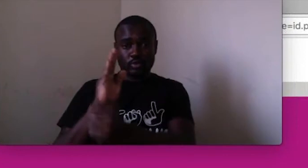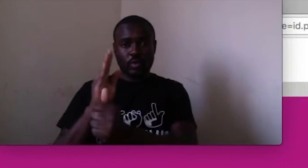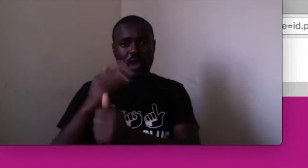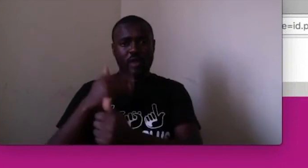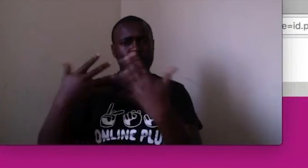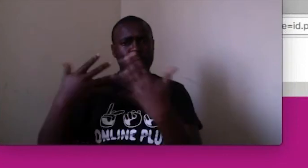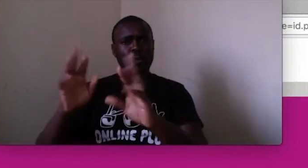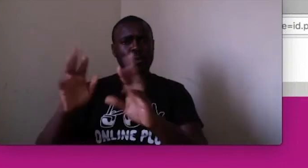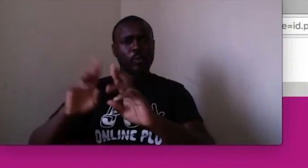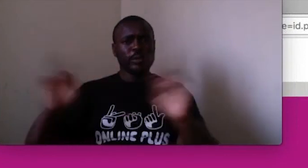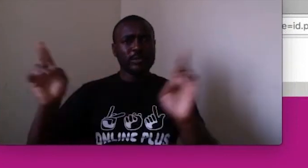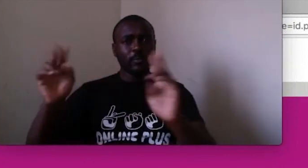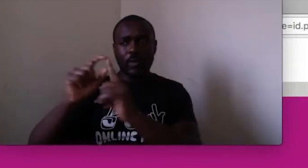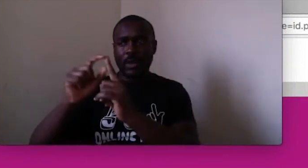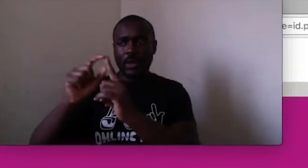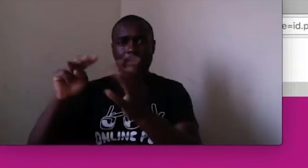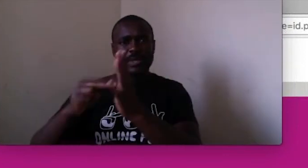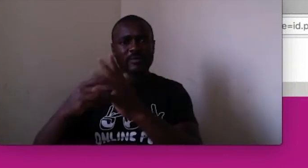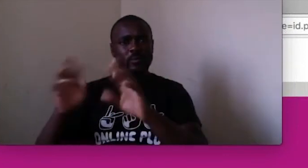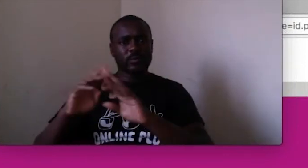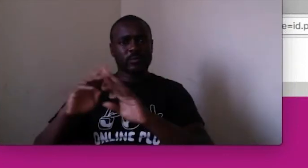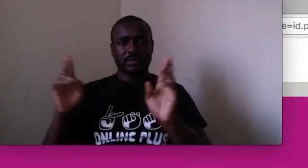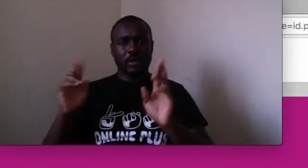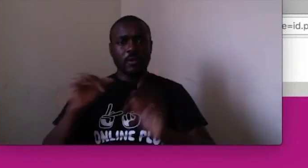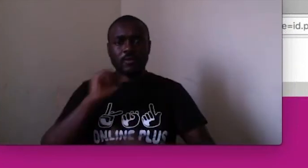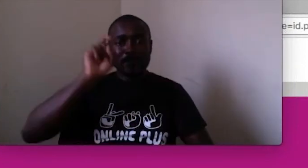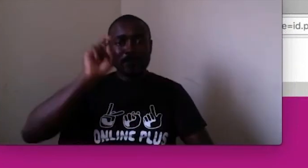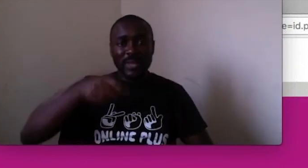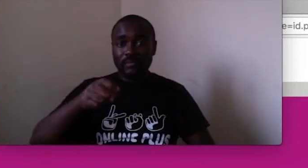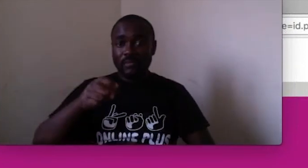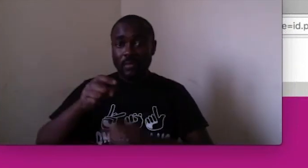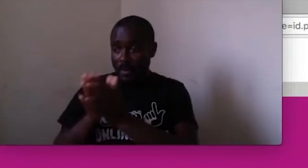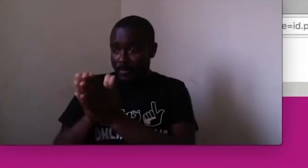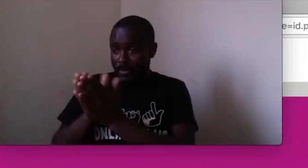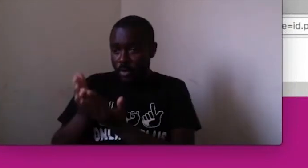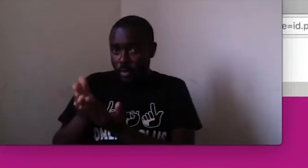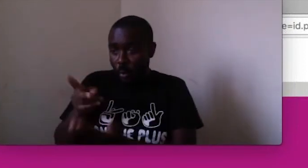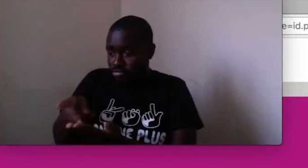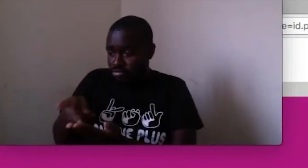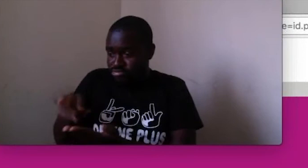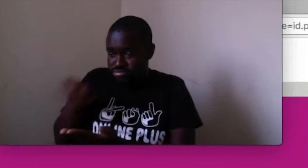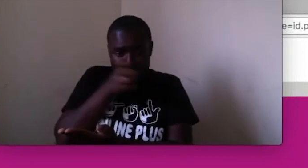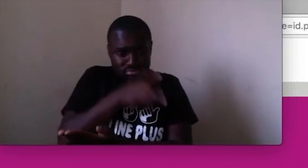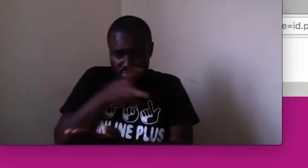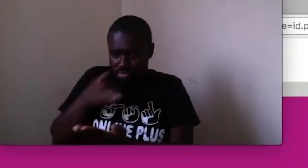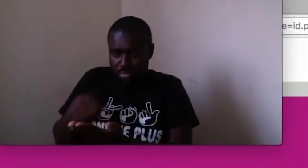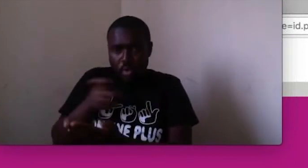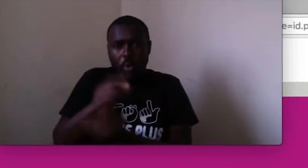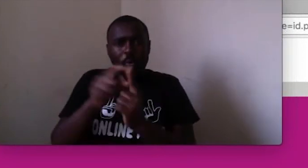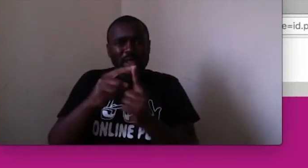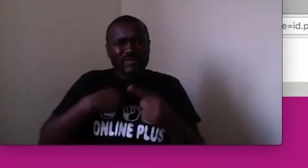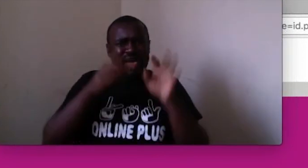also, the Oxford Dictionary is ready so it's not a must for me to really get a book